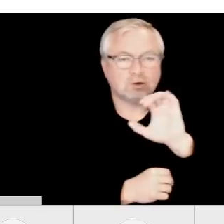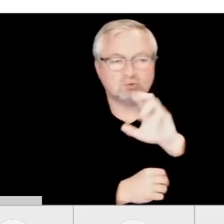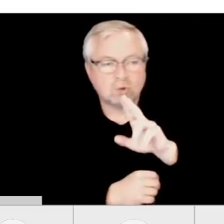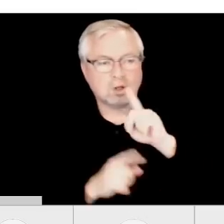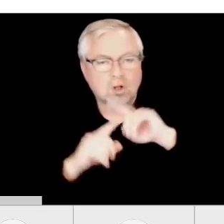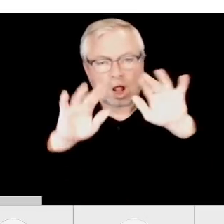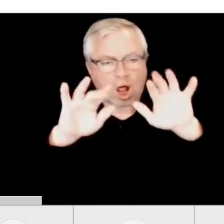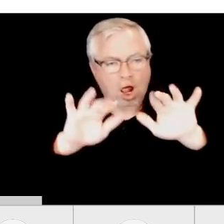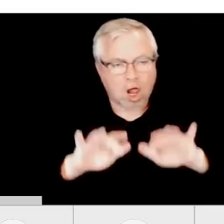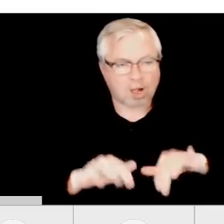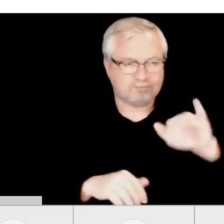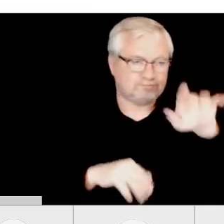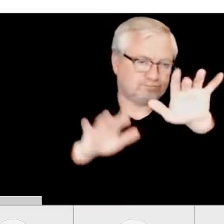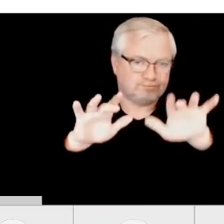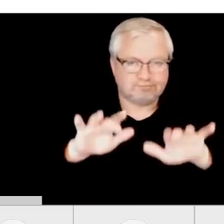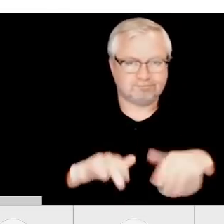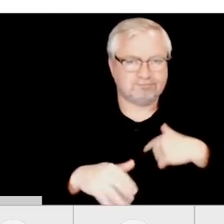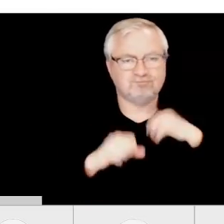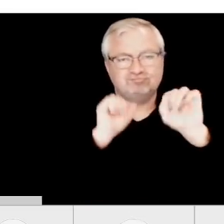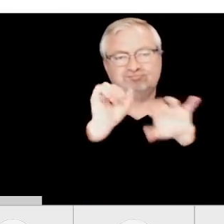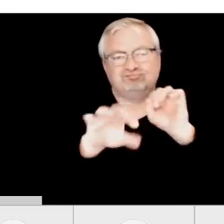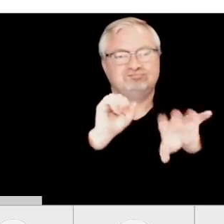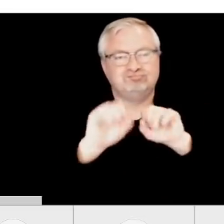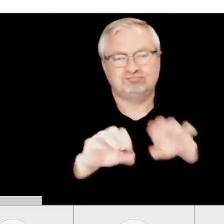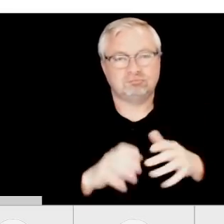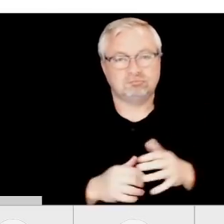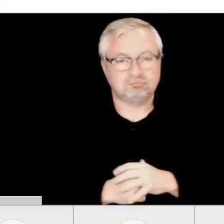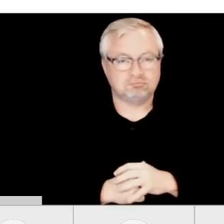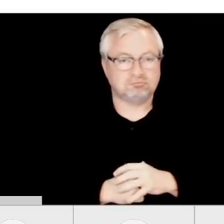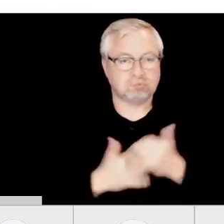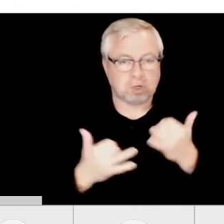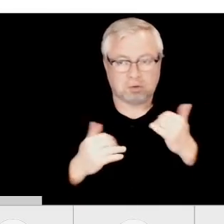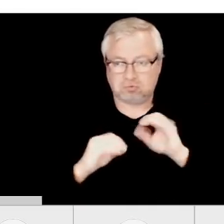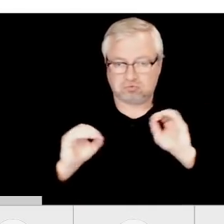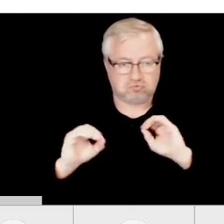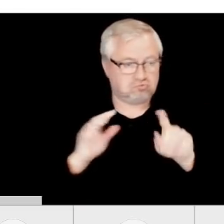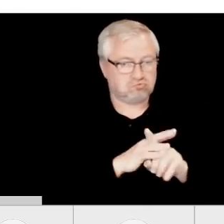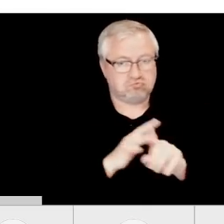Asymptomatic individuals who hold the infection.